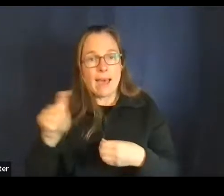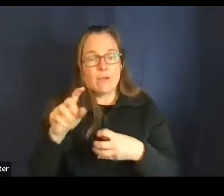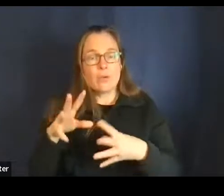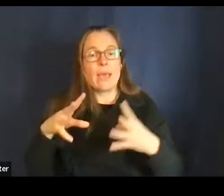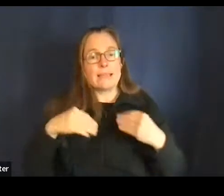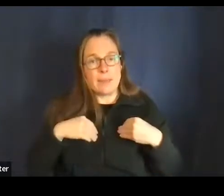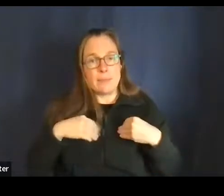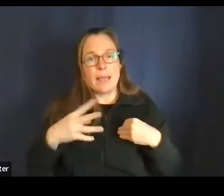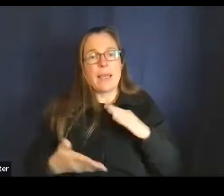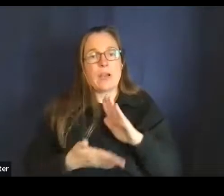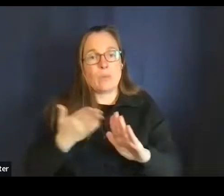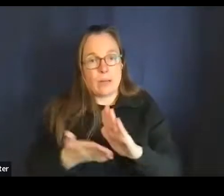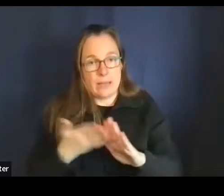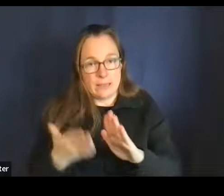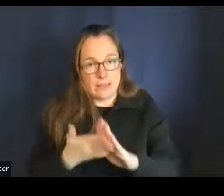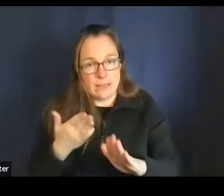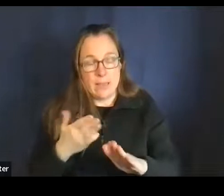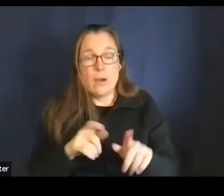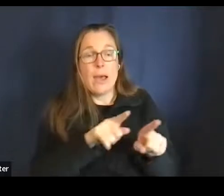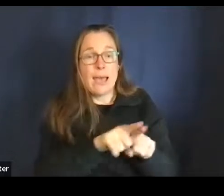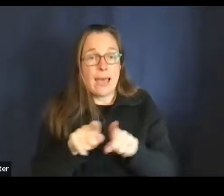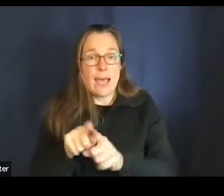So as we develop the city code to implement